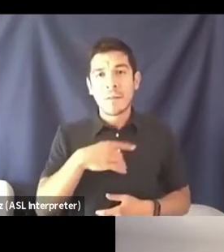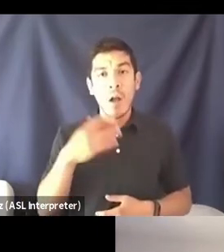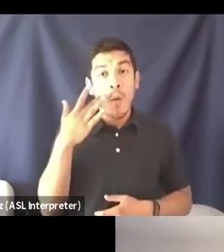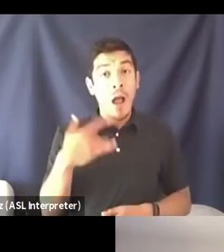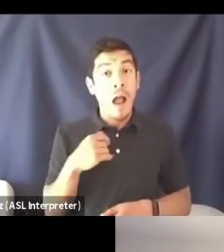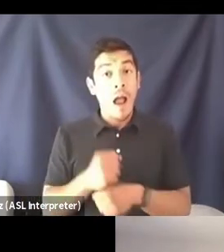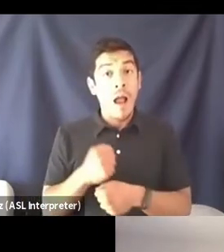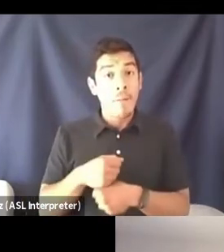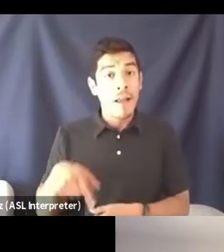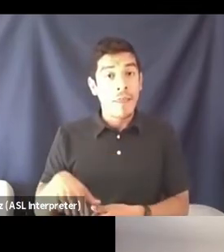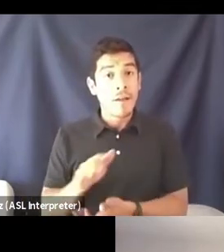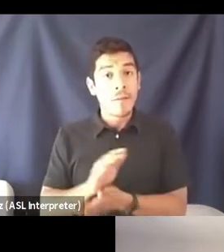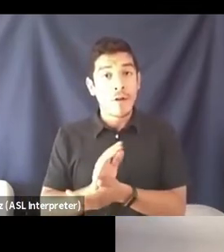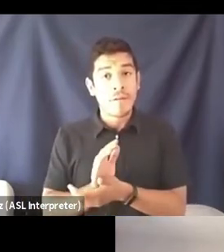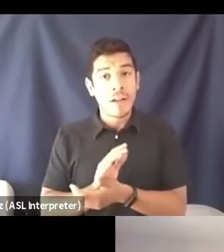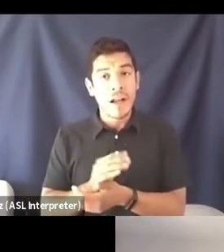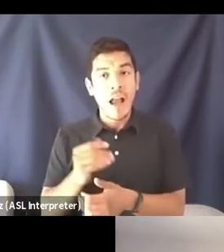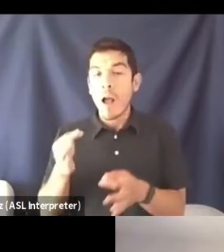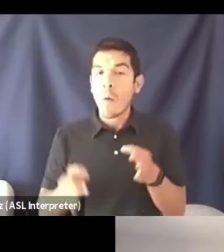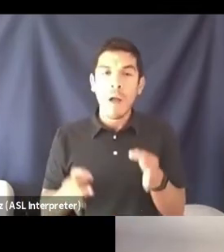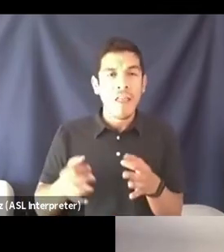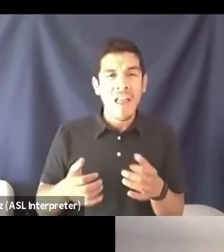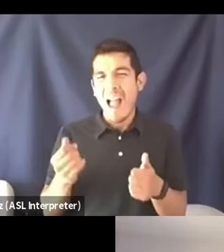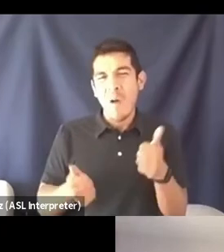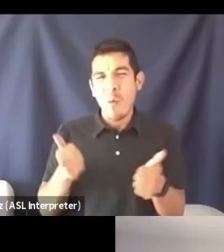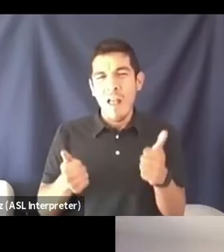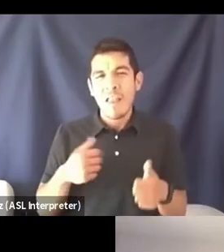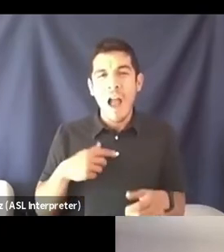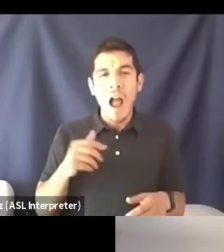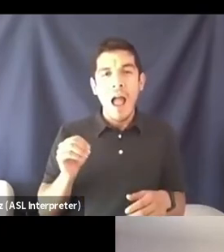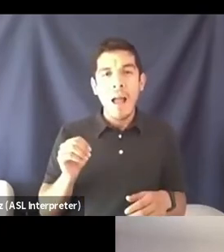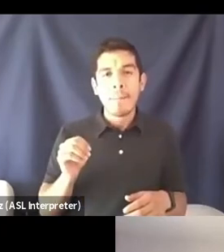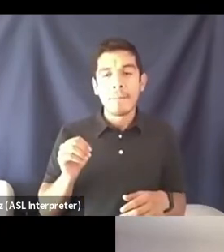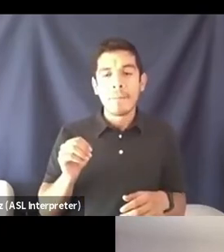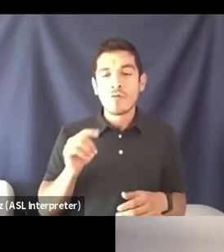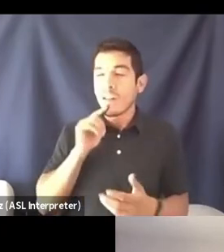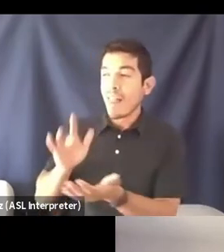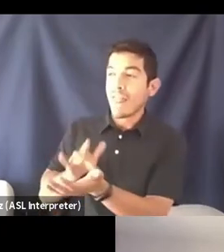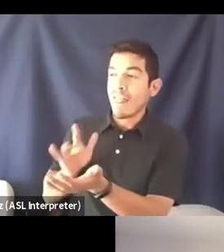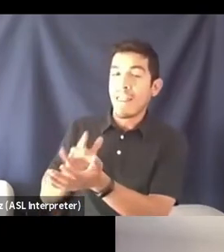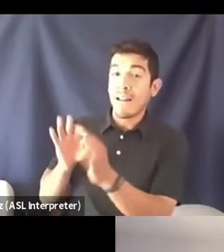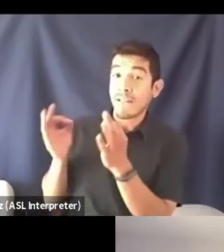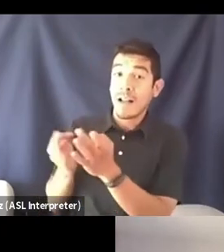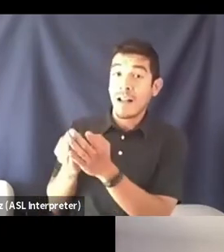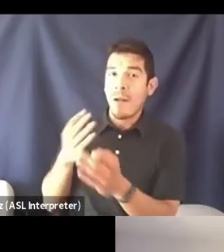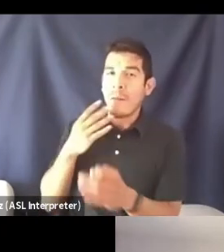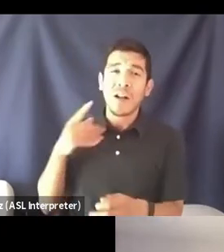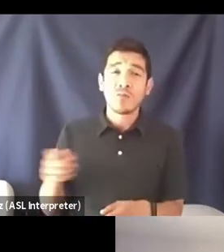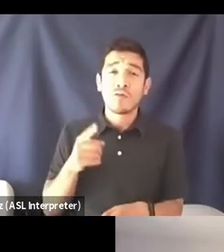And whether like we are sort of exploiting the family. Because we are basically showing